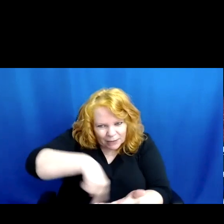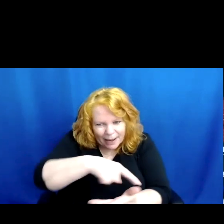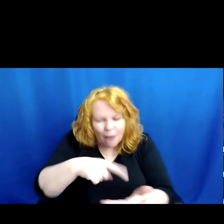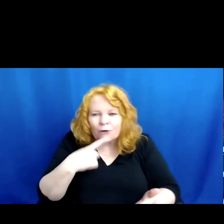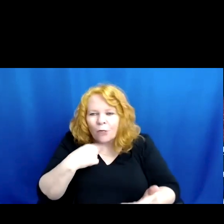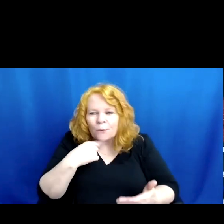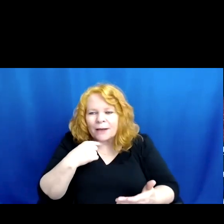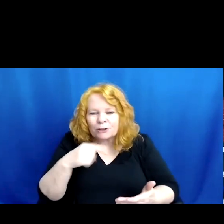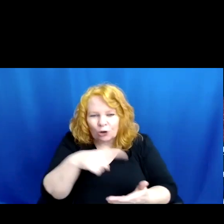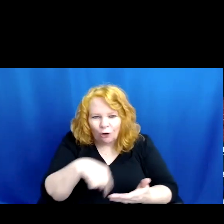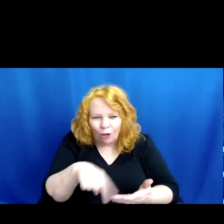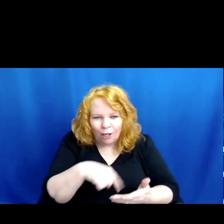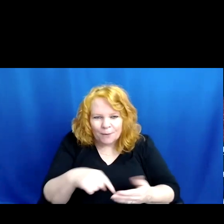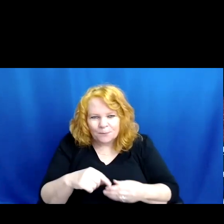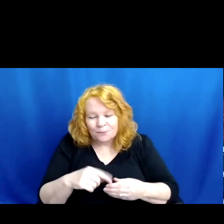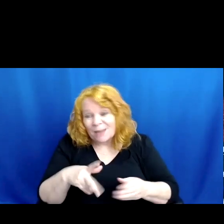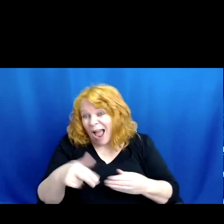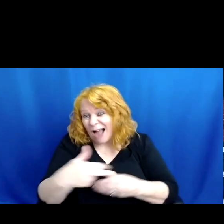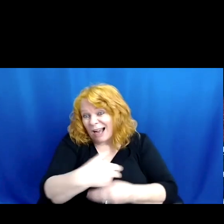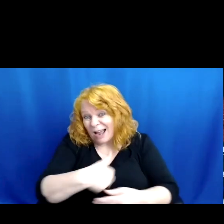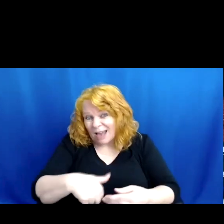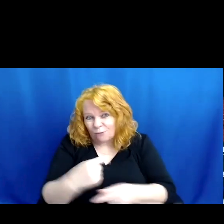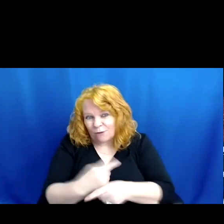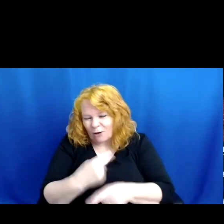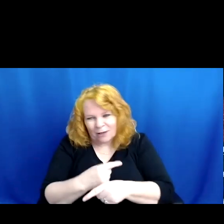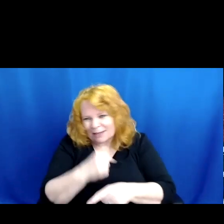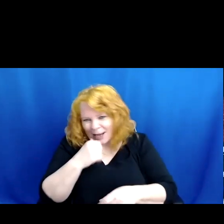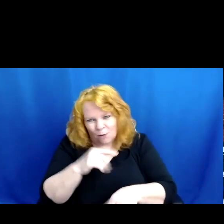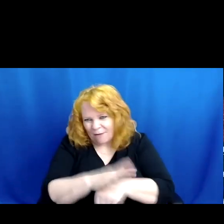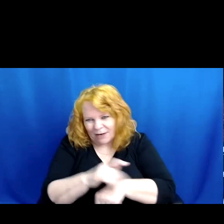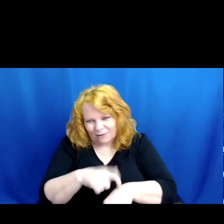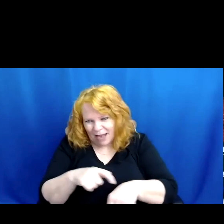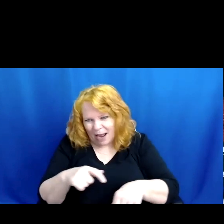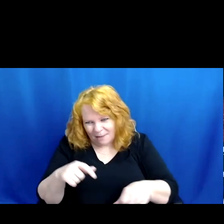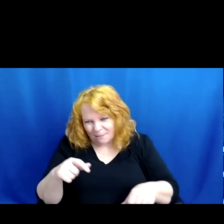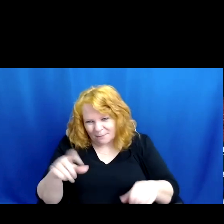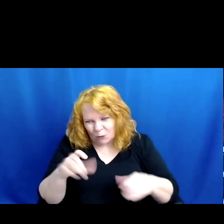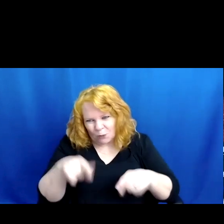I’ve cut things out already because there won’t be time to do it all on the show. Just to go back to the literacy.